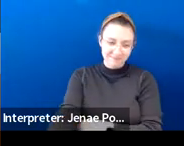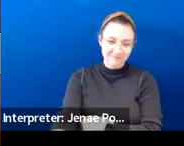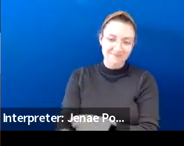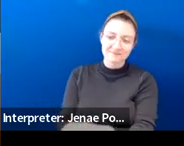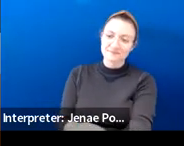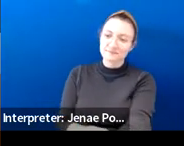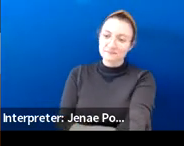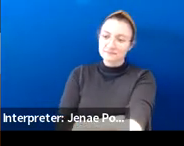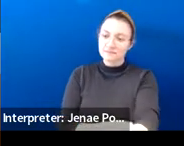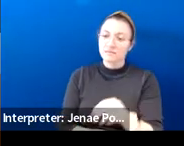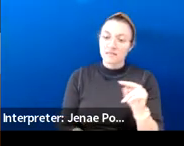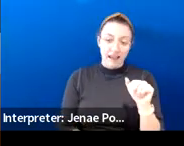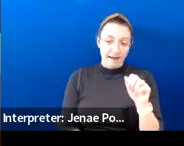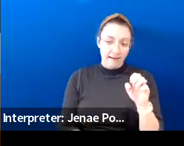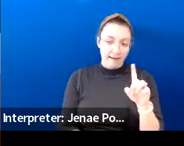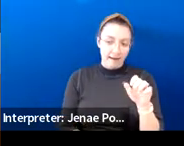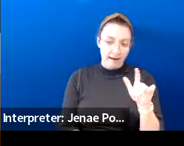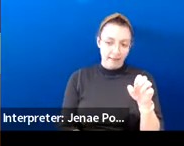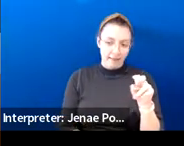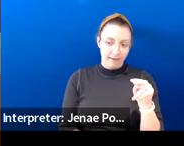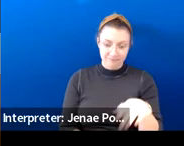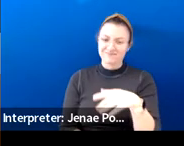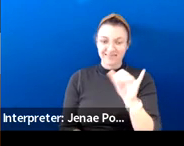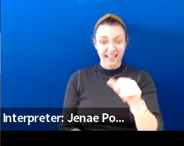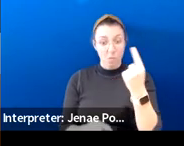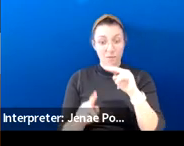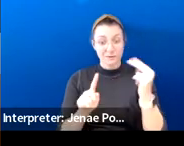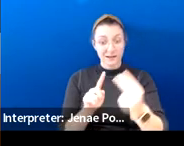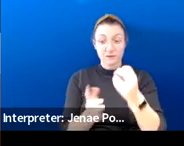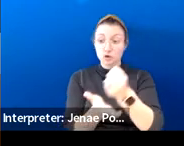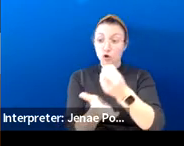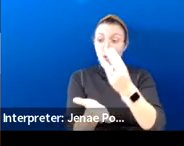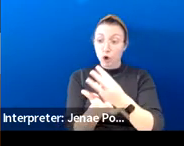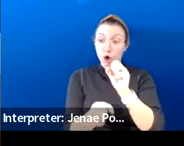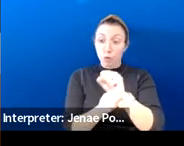So that was just one perspective of a social worker working during this pandemic